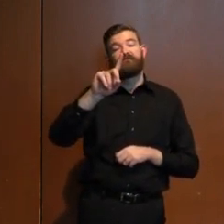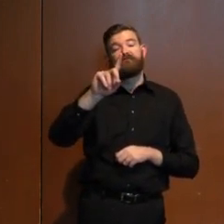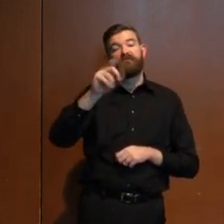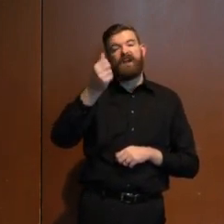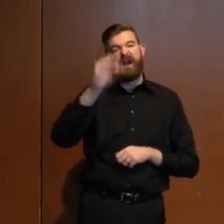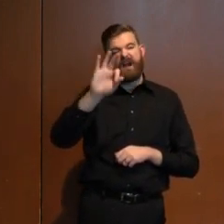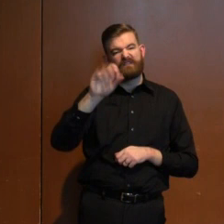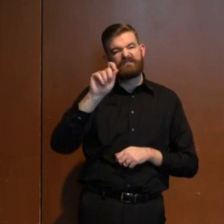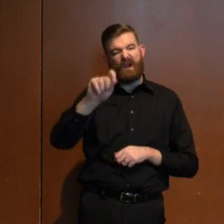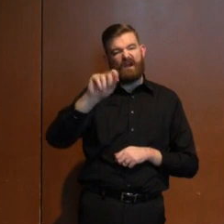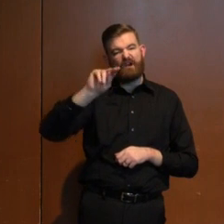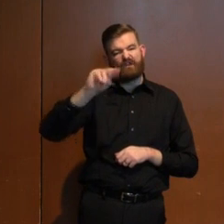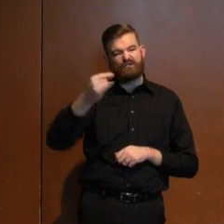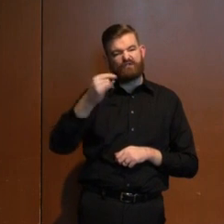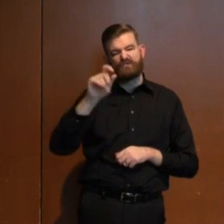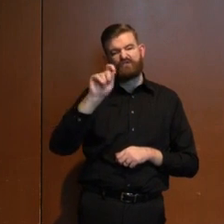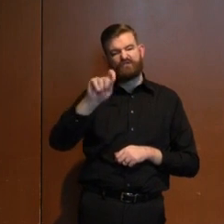OUR GATHERINGS THAT THERE'S A